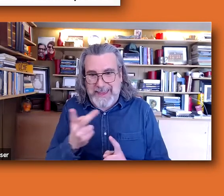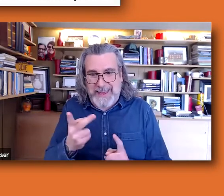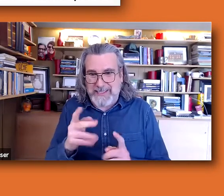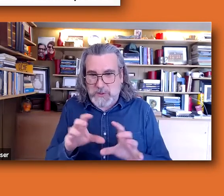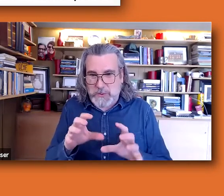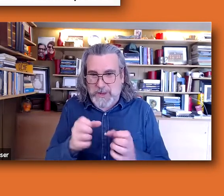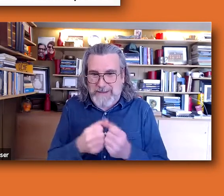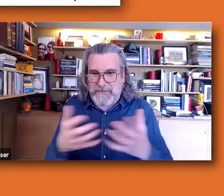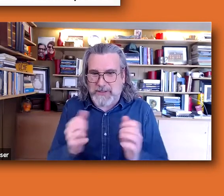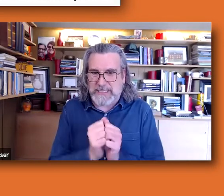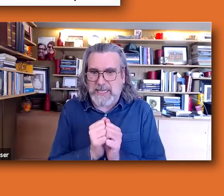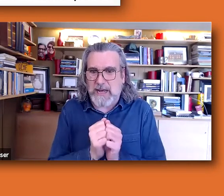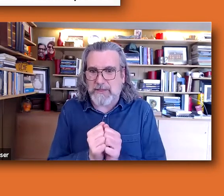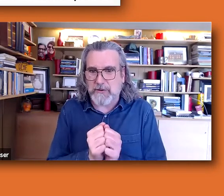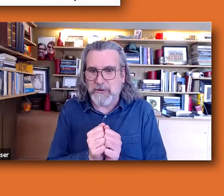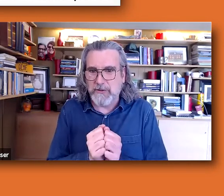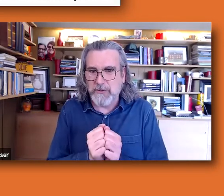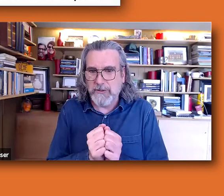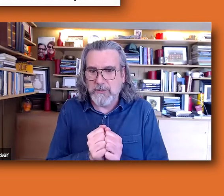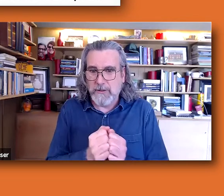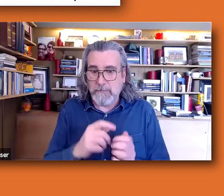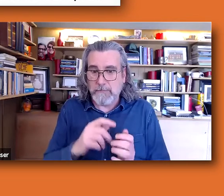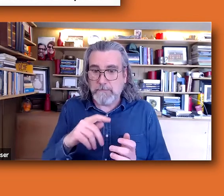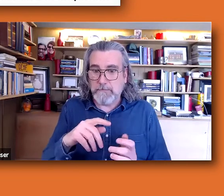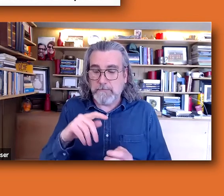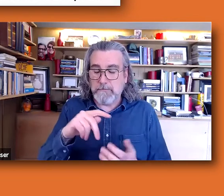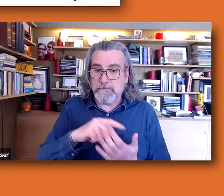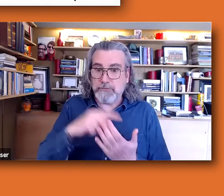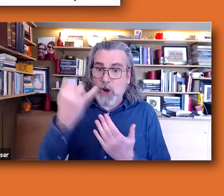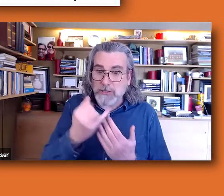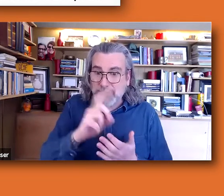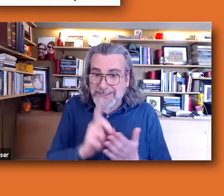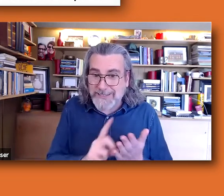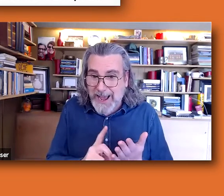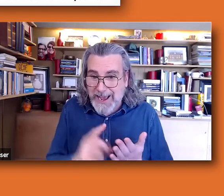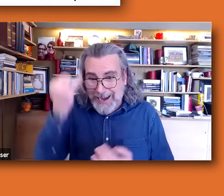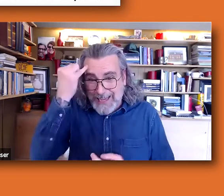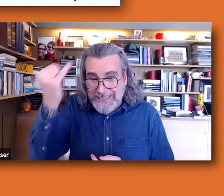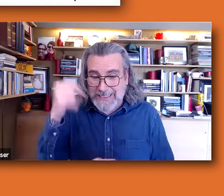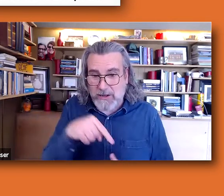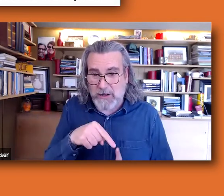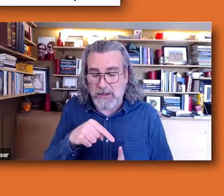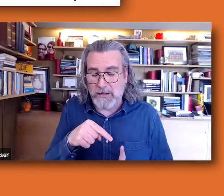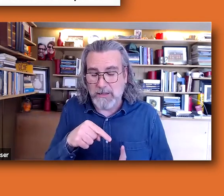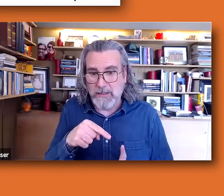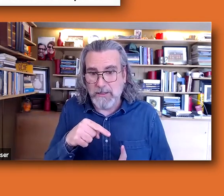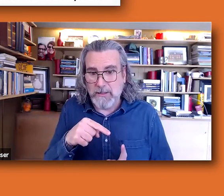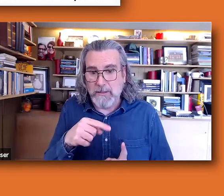I see it happening the best when everybody is working together.